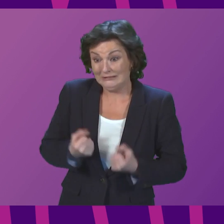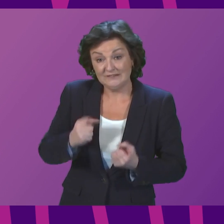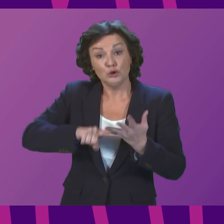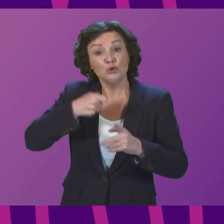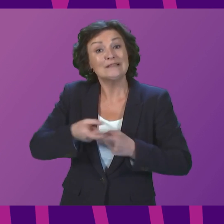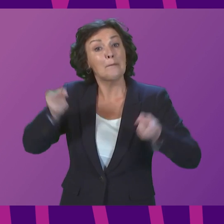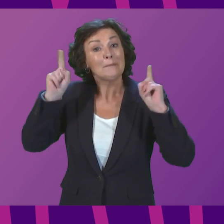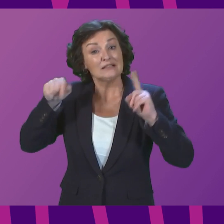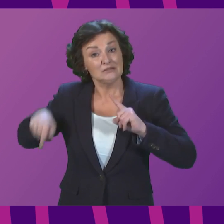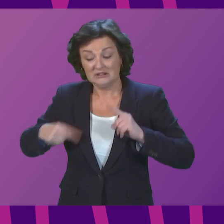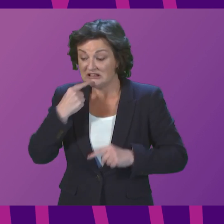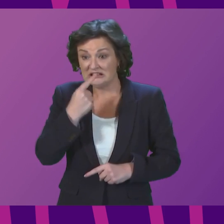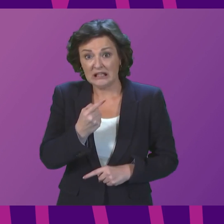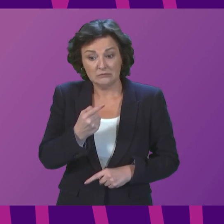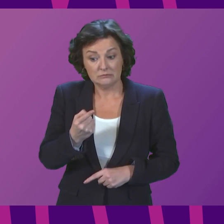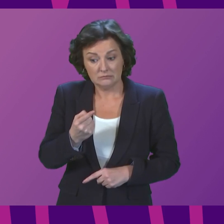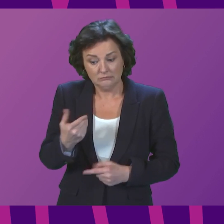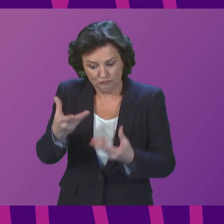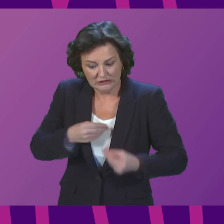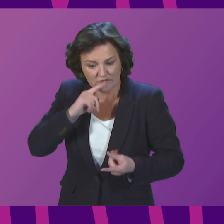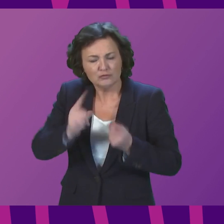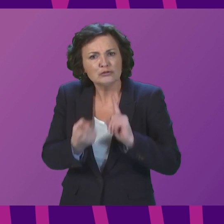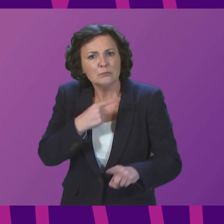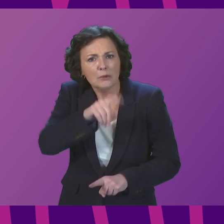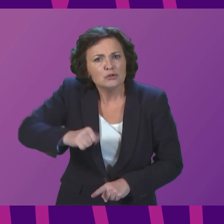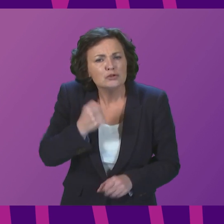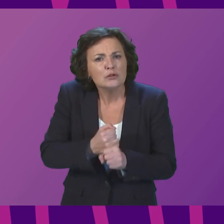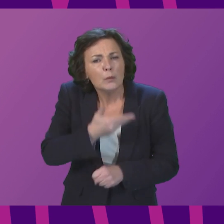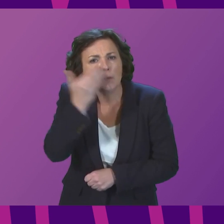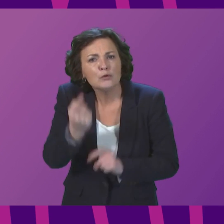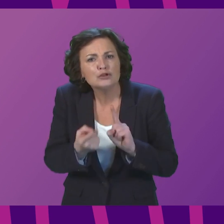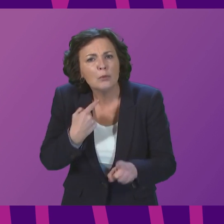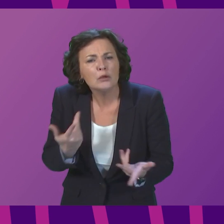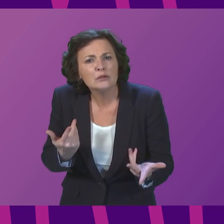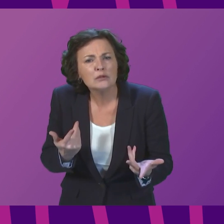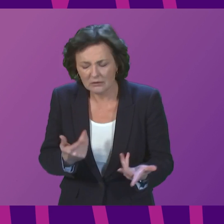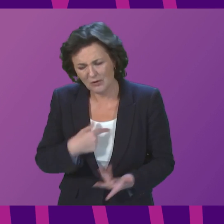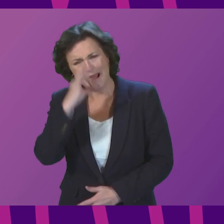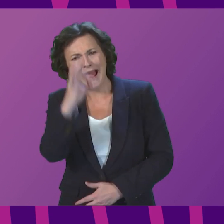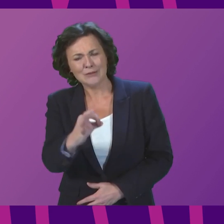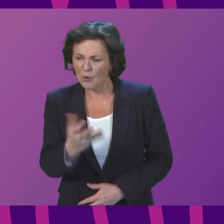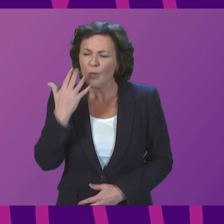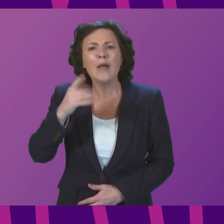The Scottish Government has not responded. When will the Scottish Government respond, or is the lack of a response further evidence